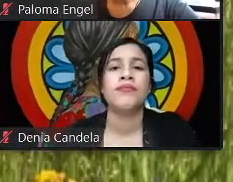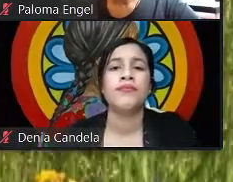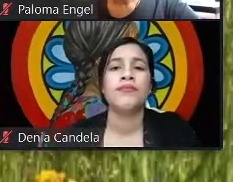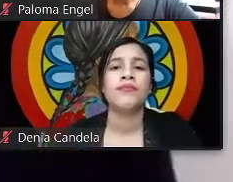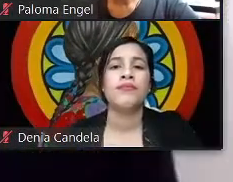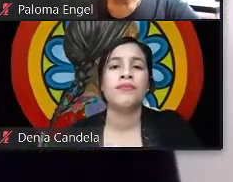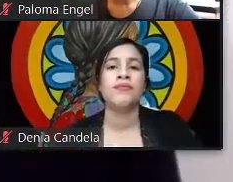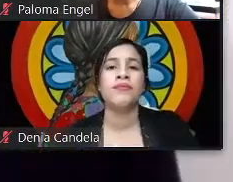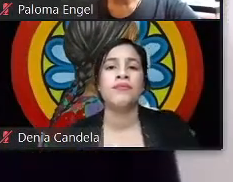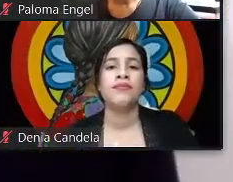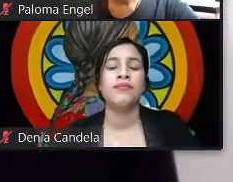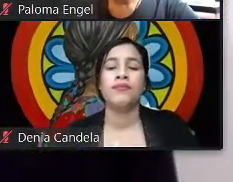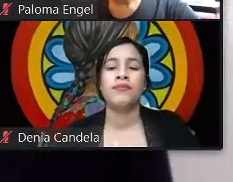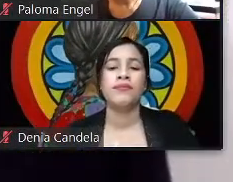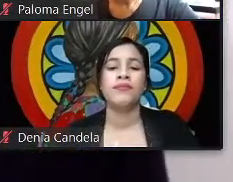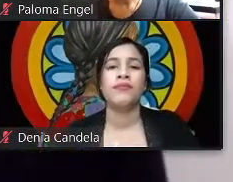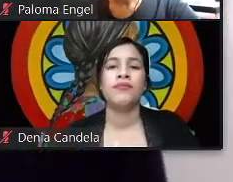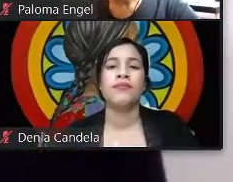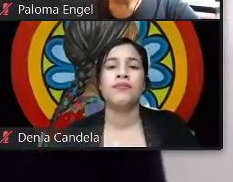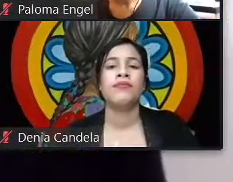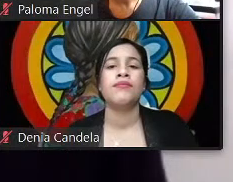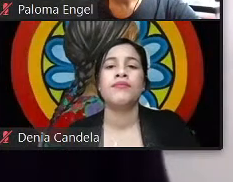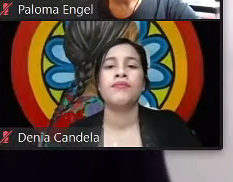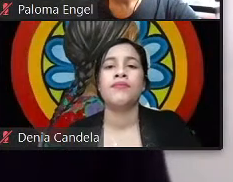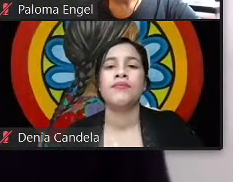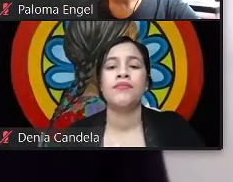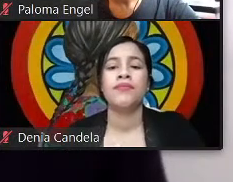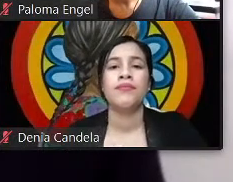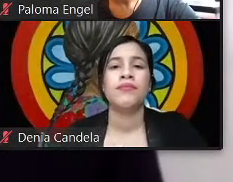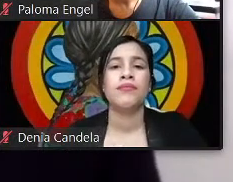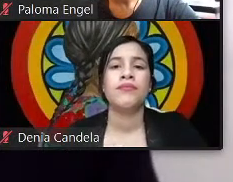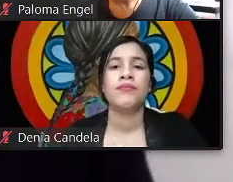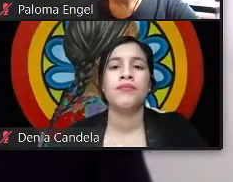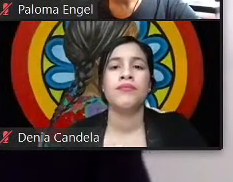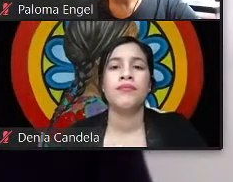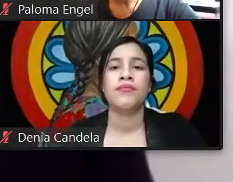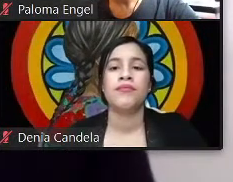I see tell